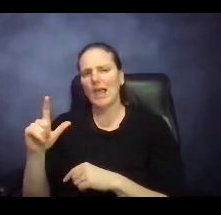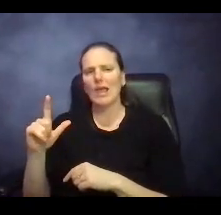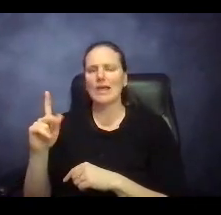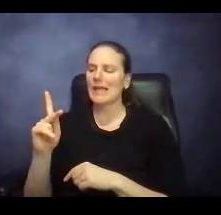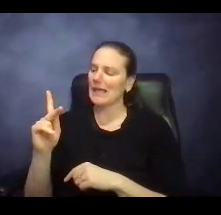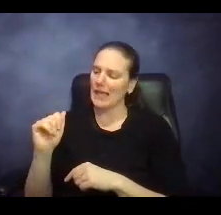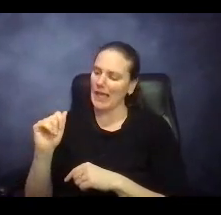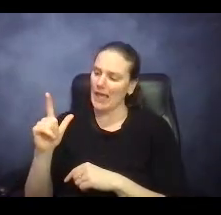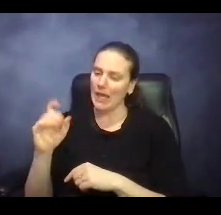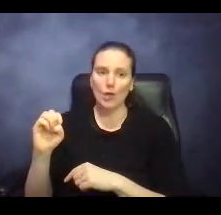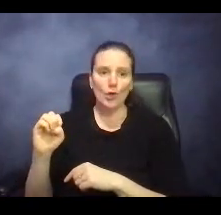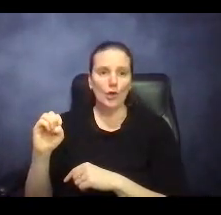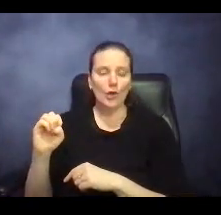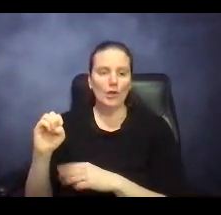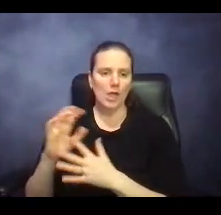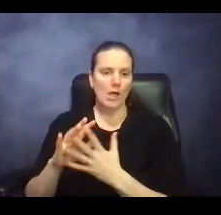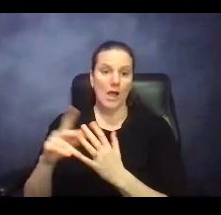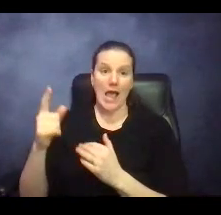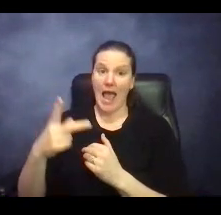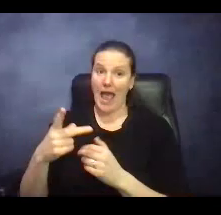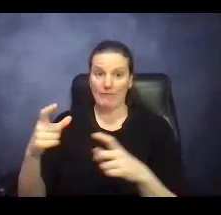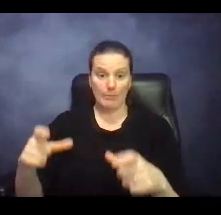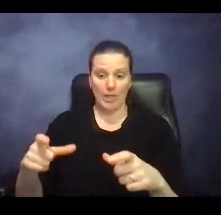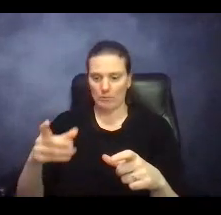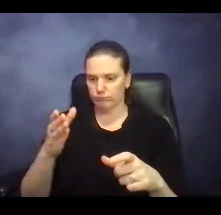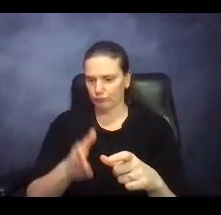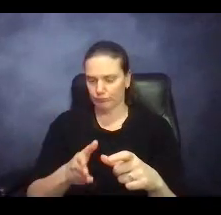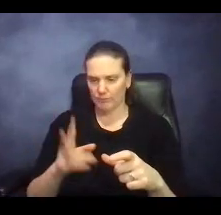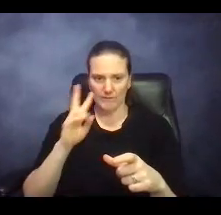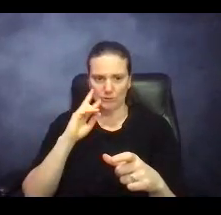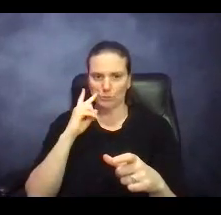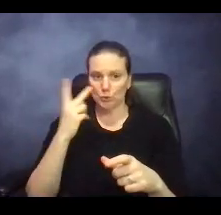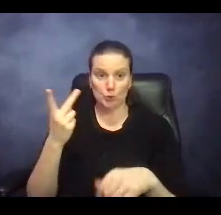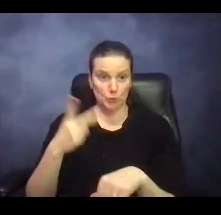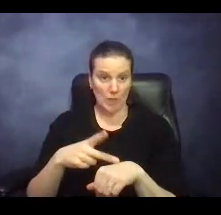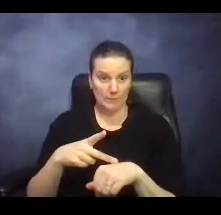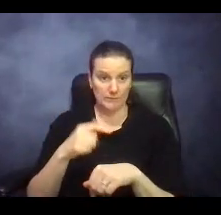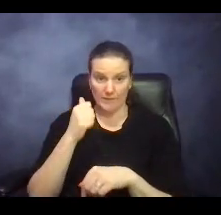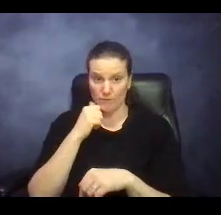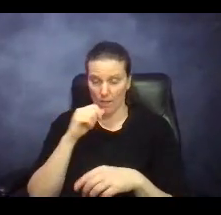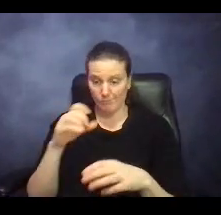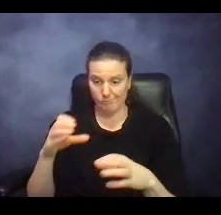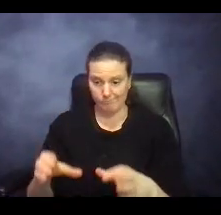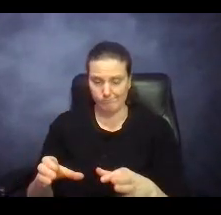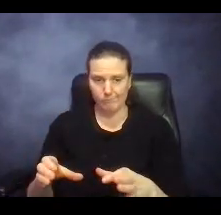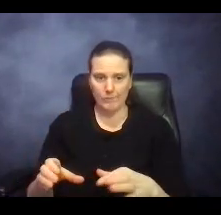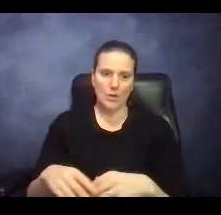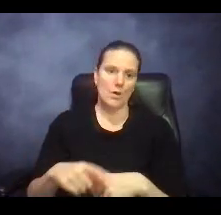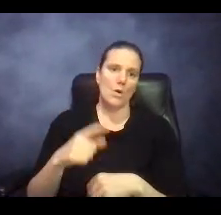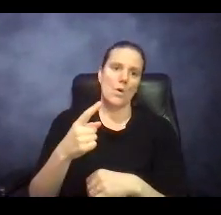Half your plates covered in vegetables a couple times a day, right? And then a quarter in that protein, that four to six ounces